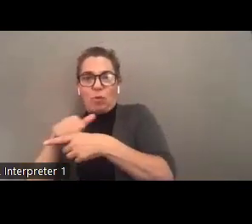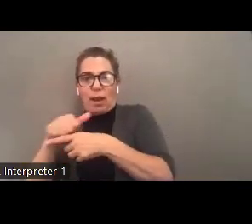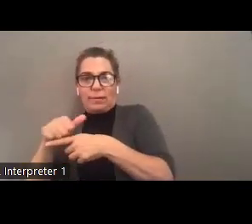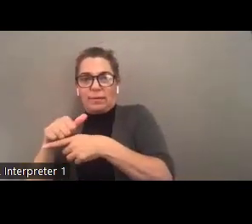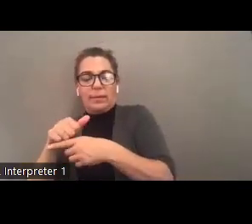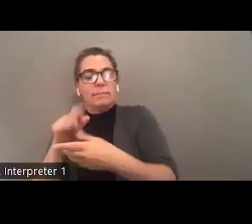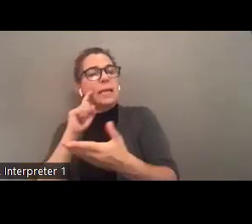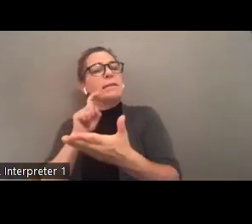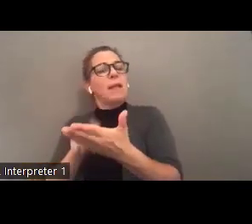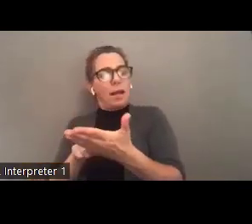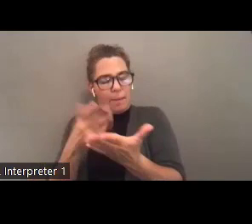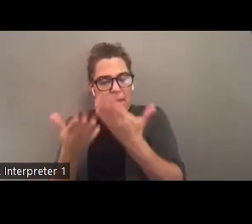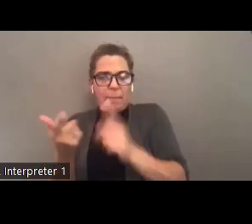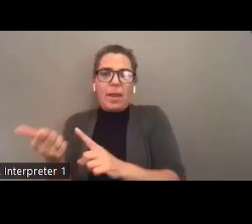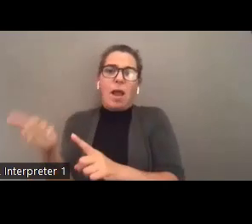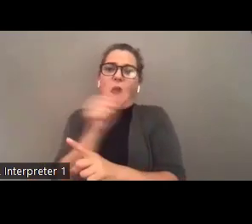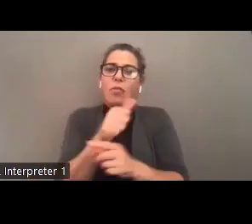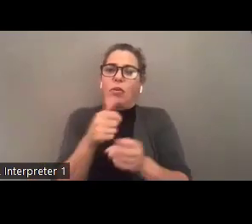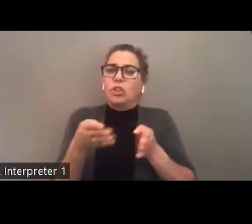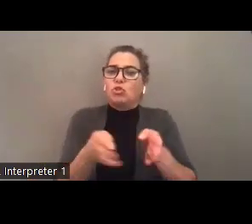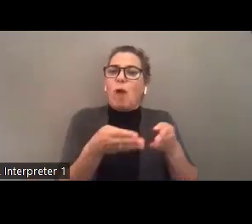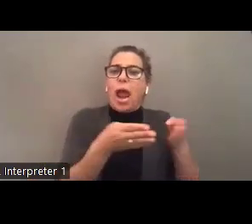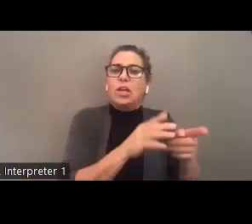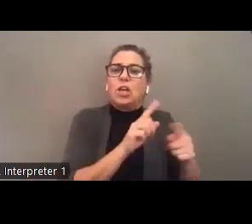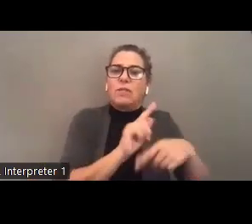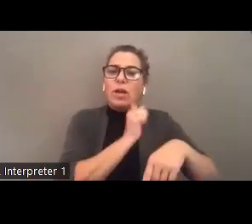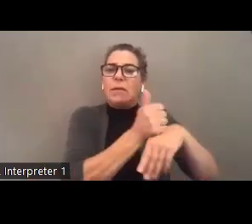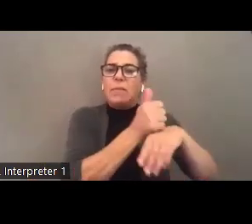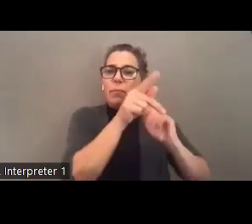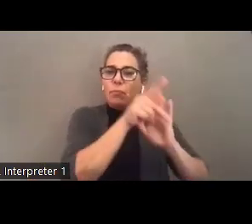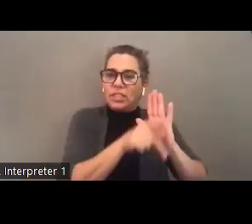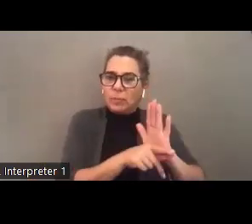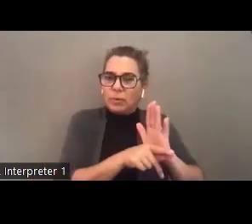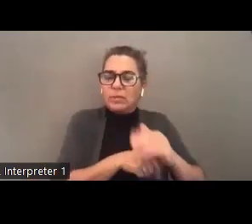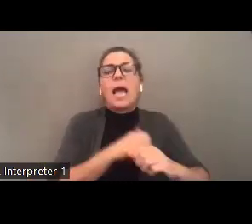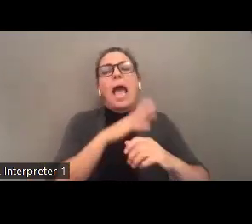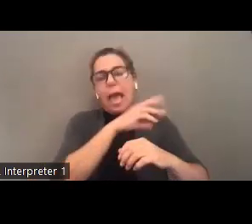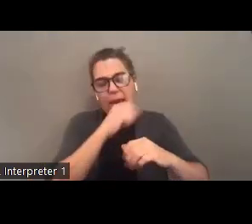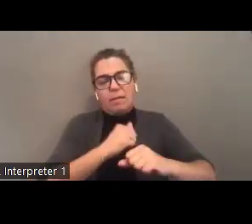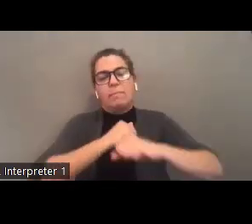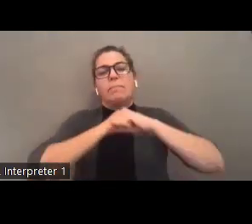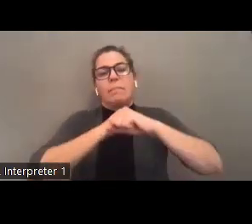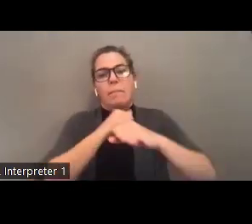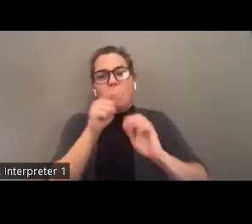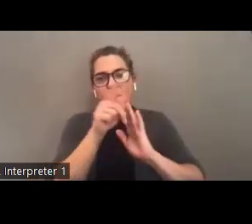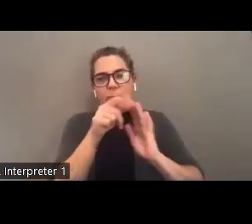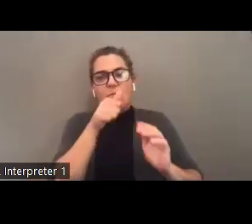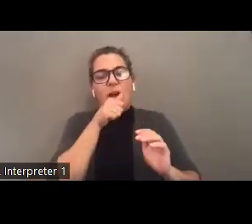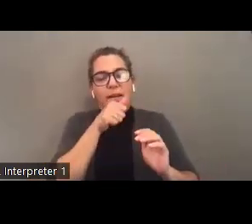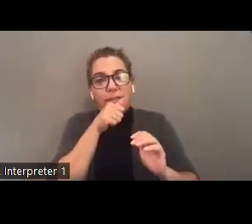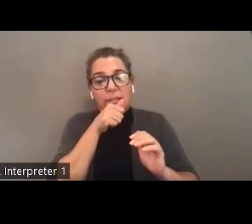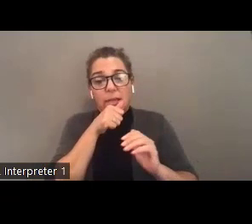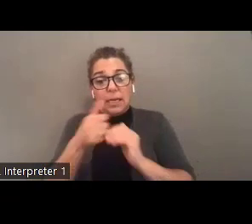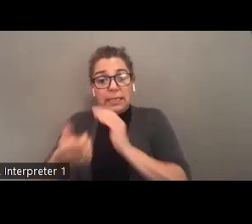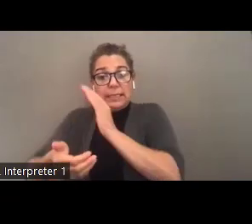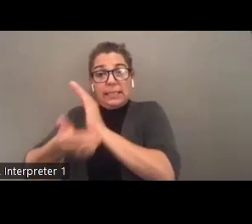that there may be other strategies for implementing the principles and protecting privacy. The supplemental information provides